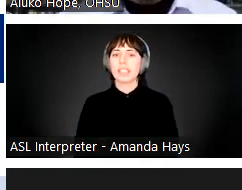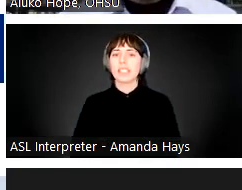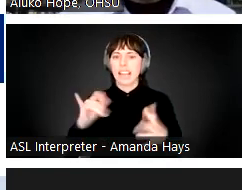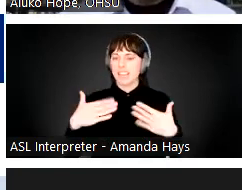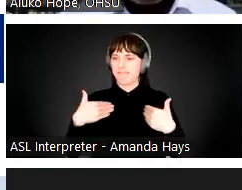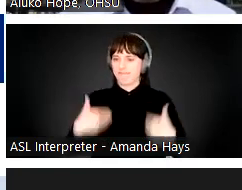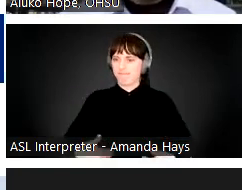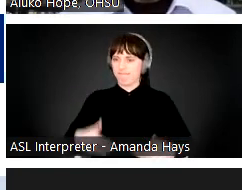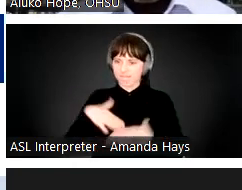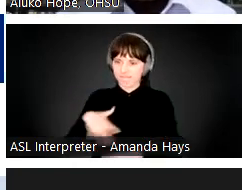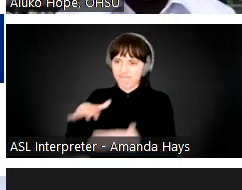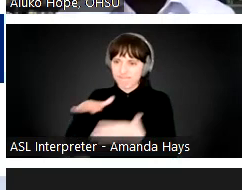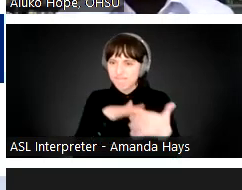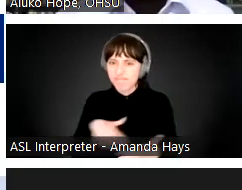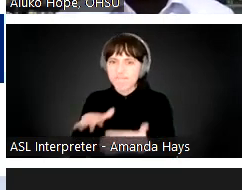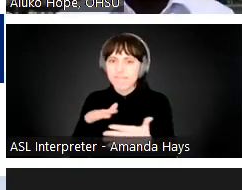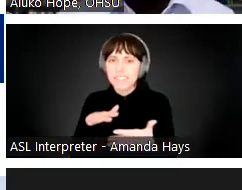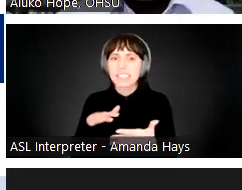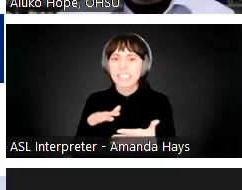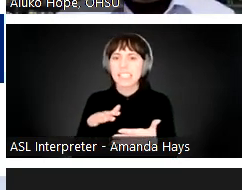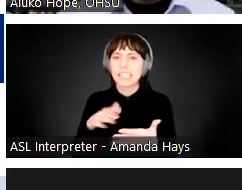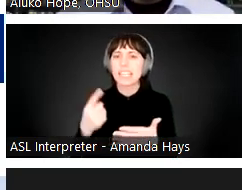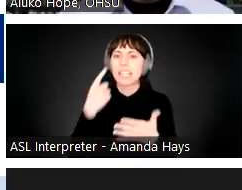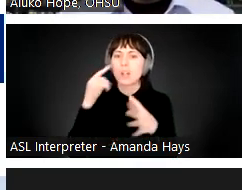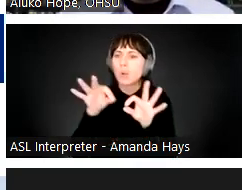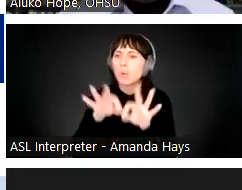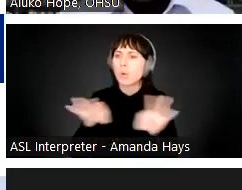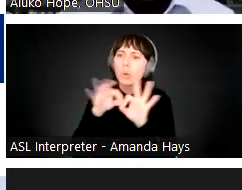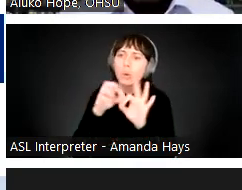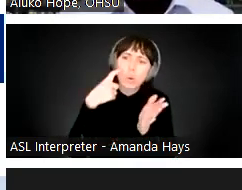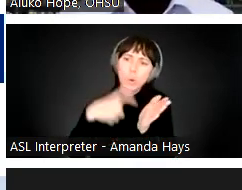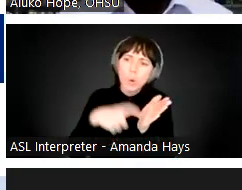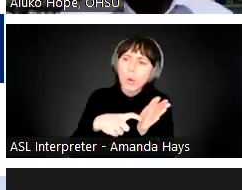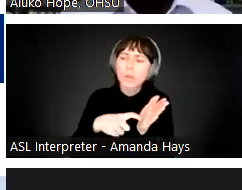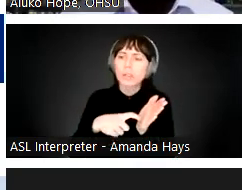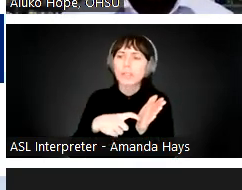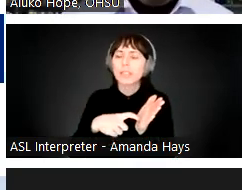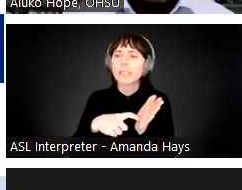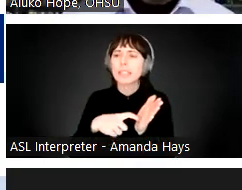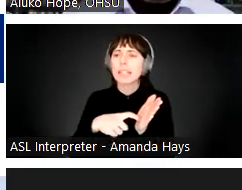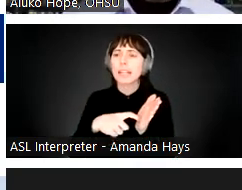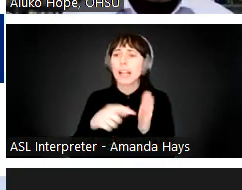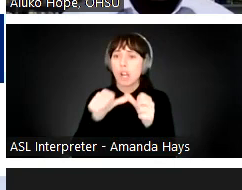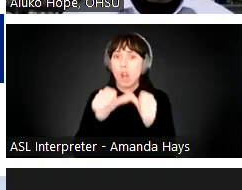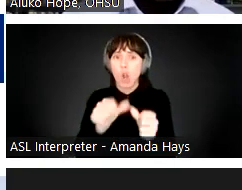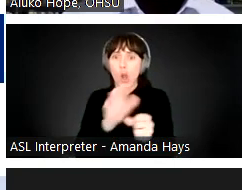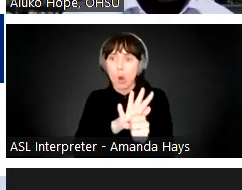important to acknowledge that a lot of what we're seeing in Long COVID could happen through multiple different